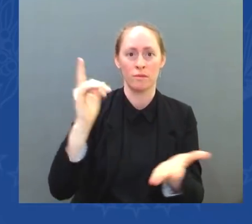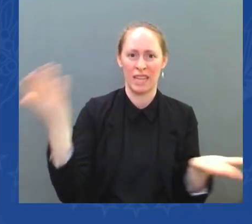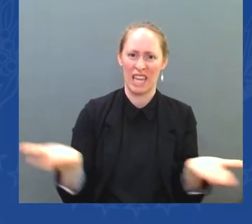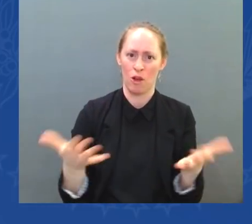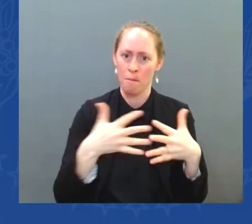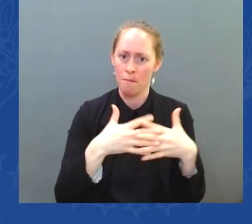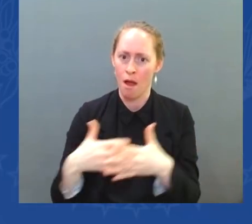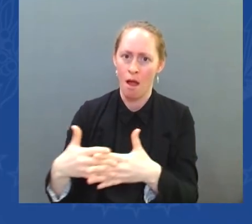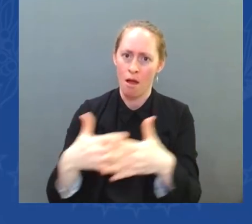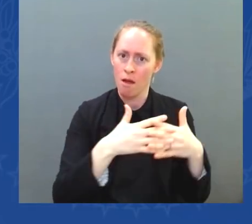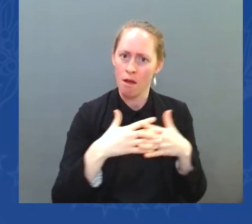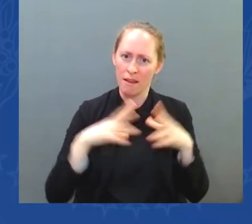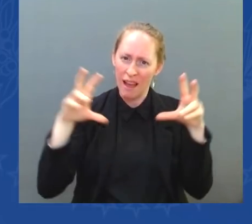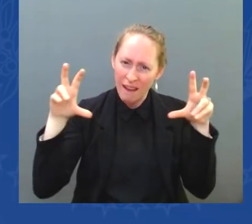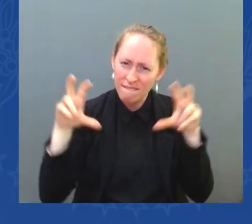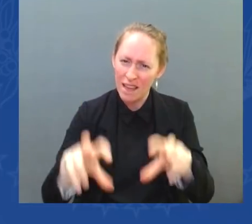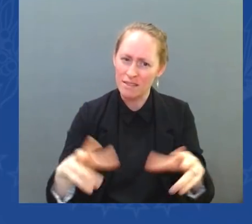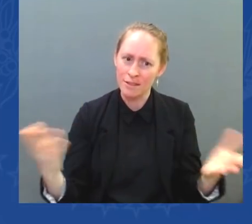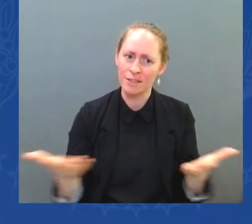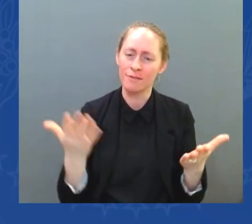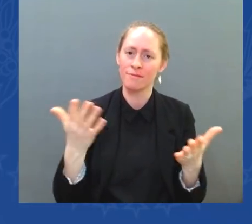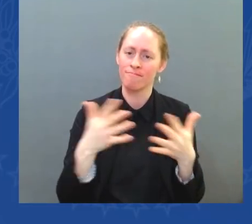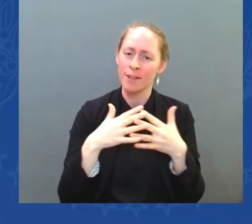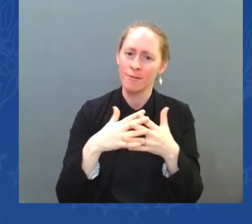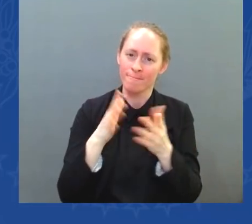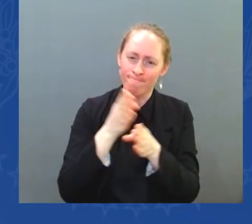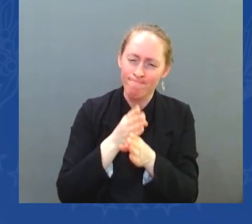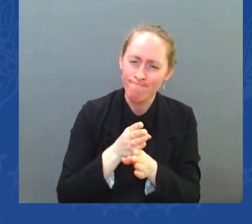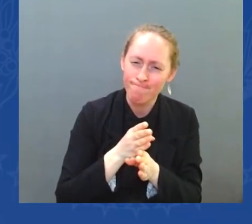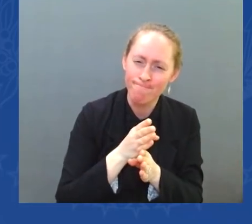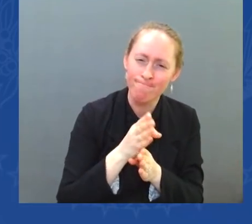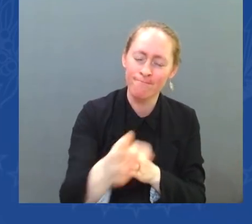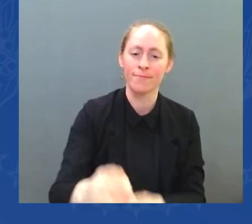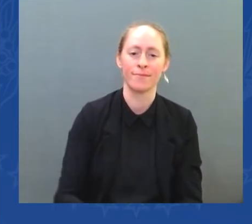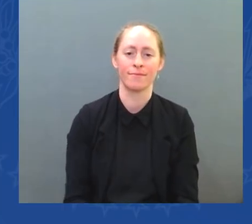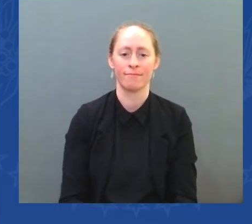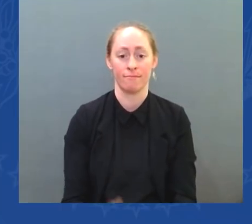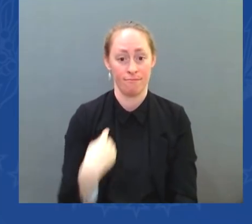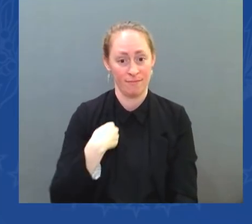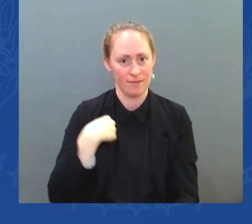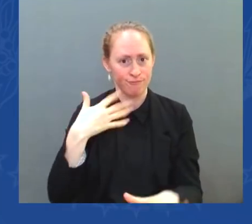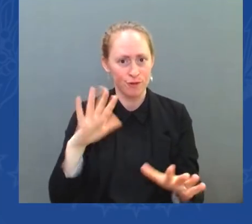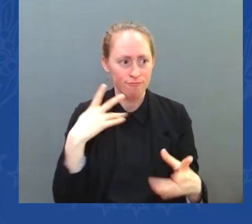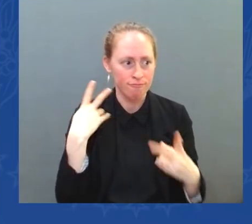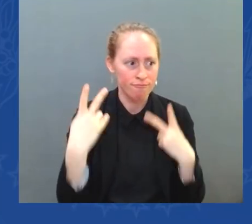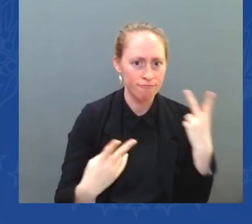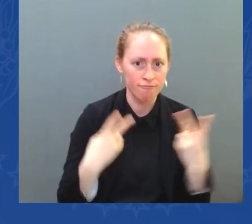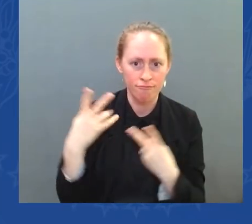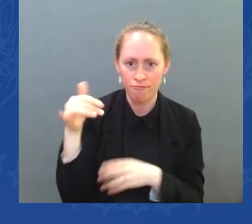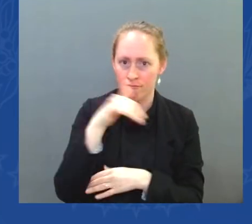and turn more than 40 million bushels of local corn into 130 million gallons of ethanol a year.